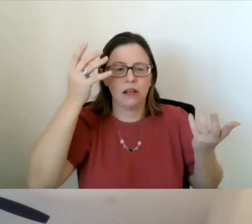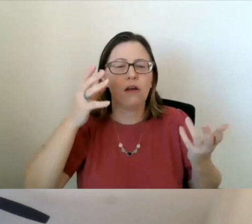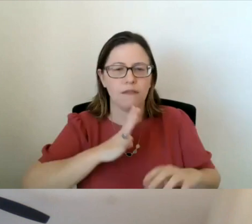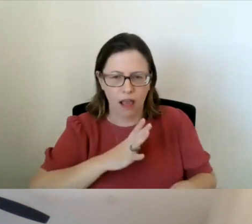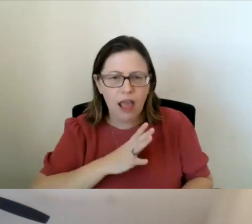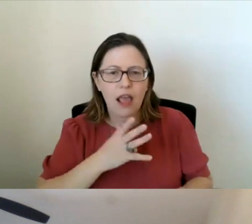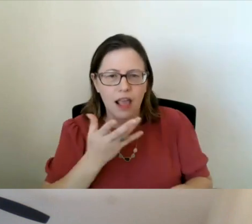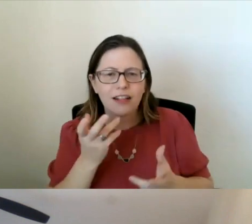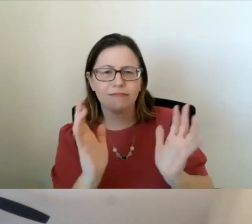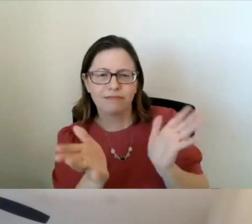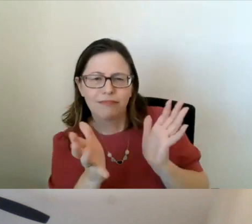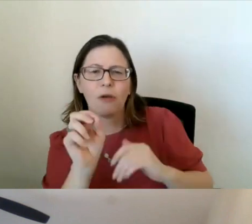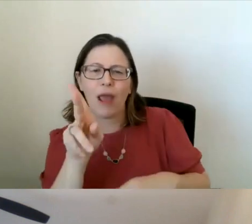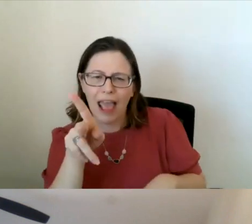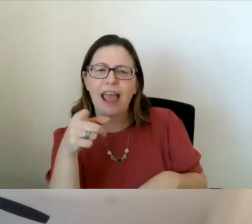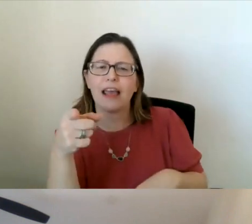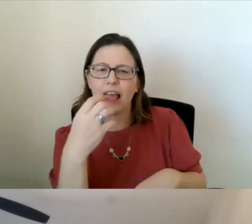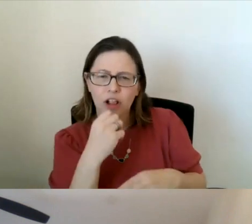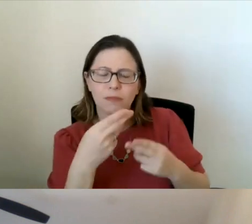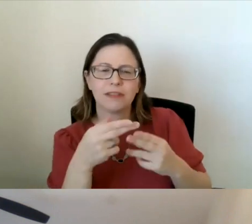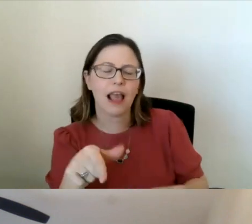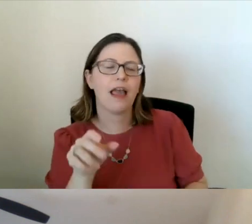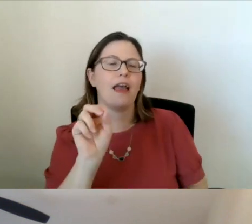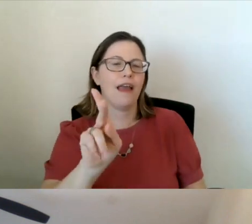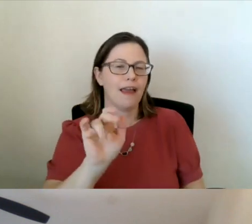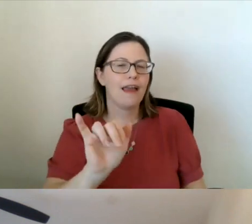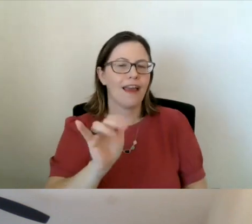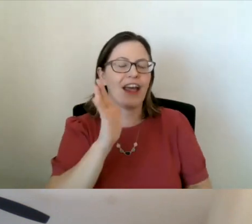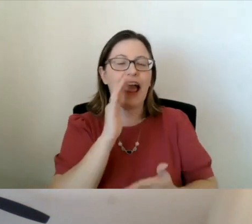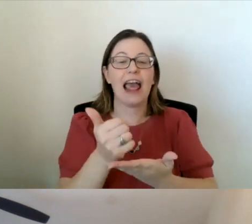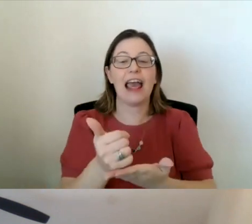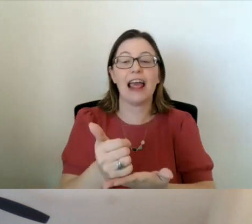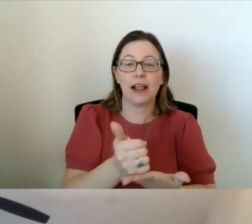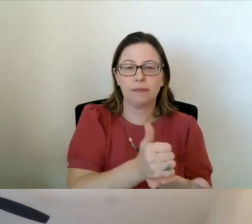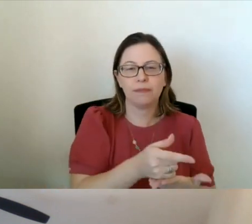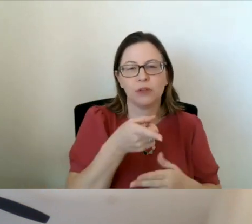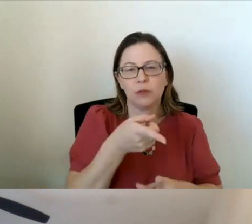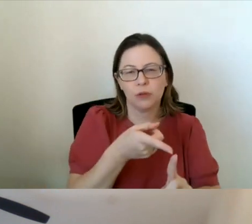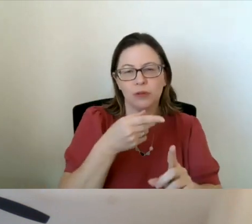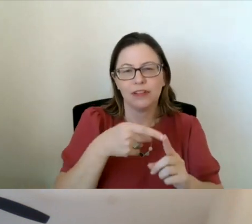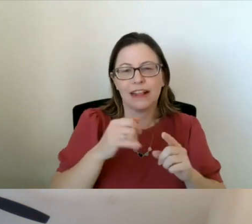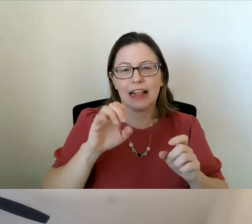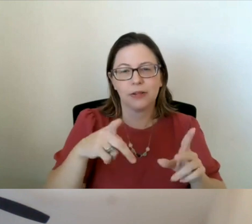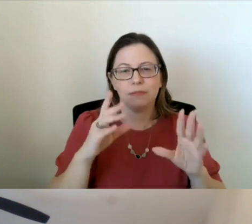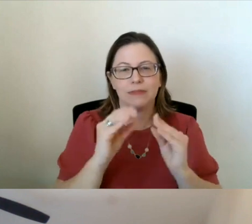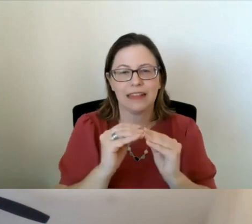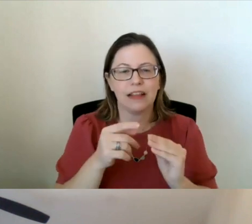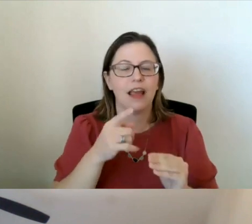each other's values and have a conversation and say “Okay, well, this is something that you find